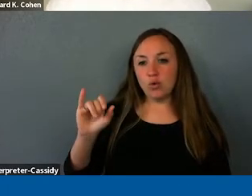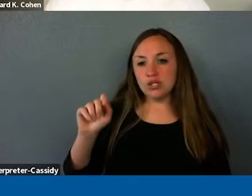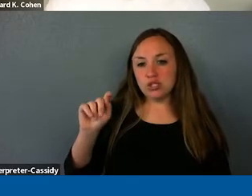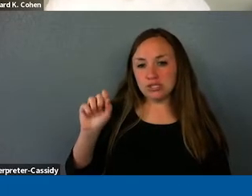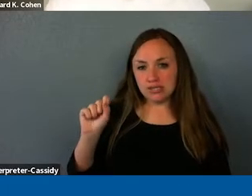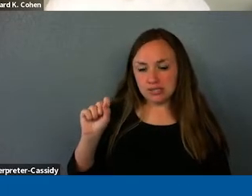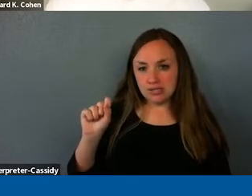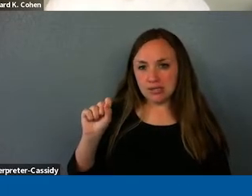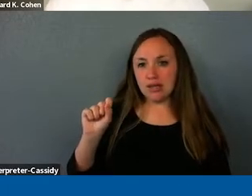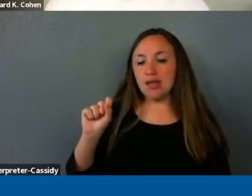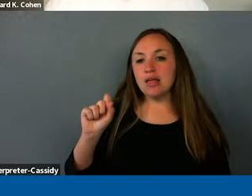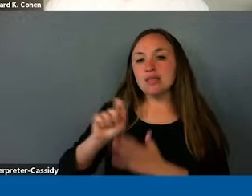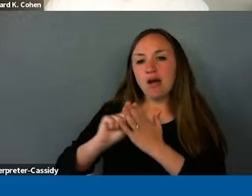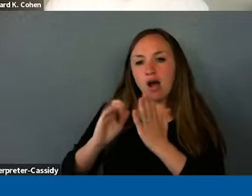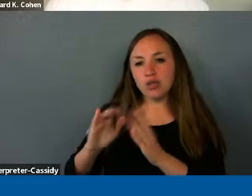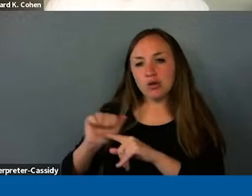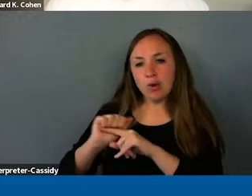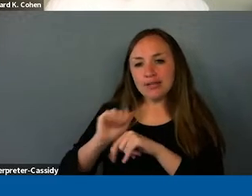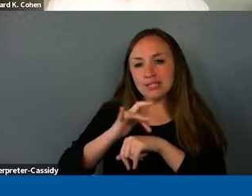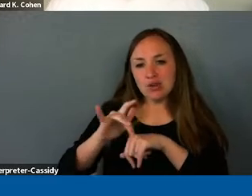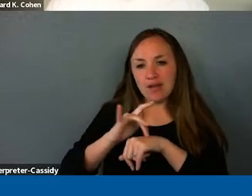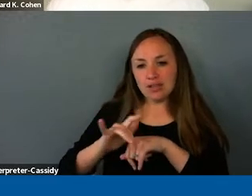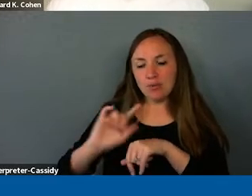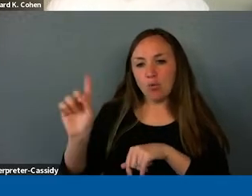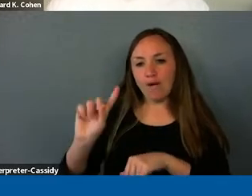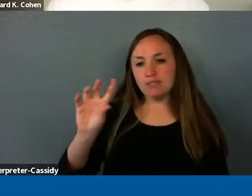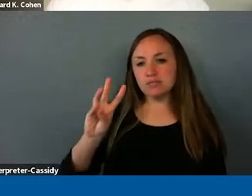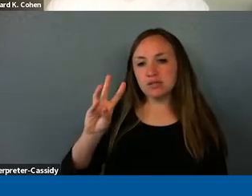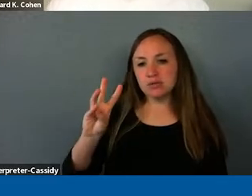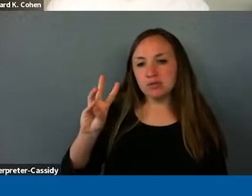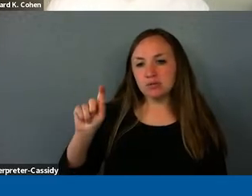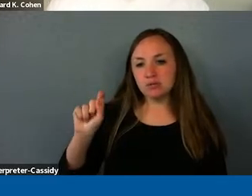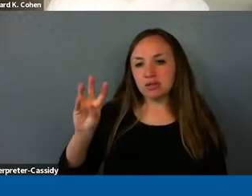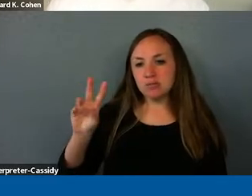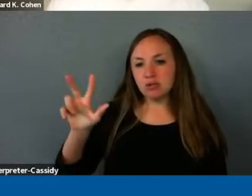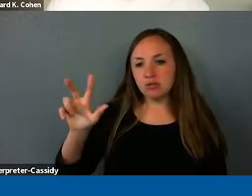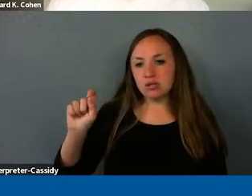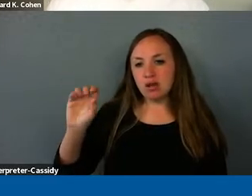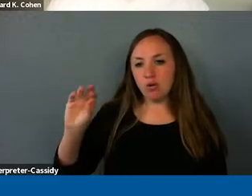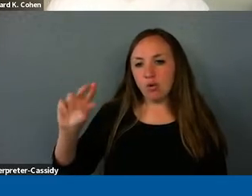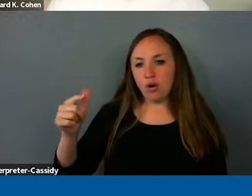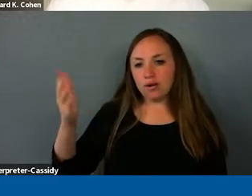The Authoring Practices are available at www.w3.org/tr/WAI-ARIA-practices.